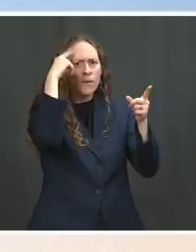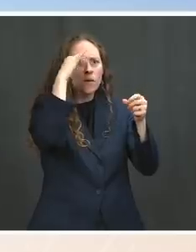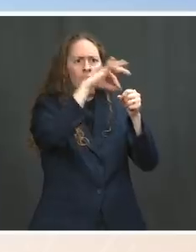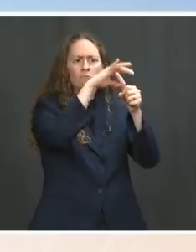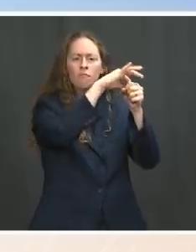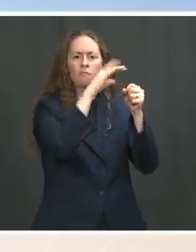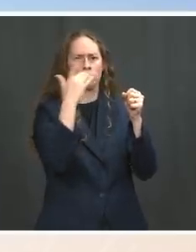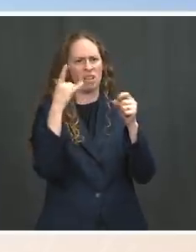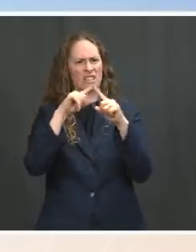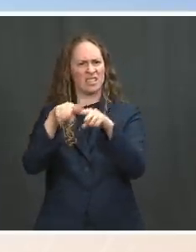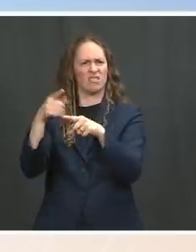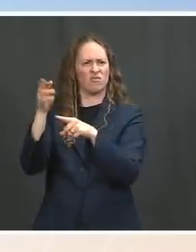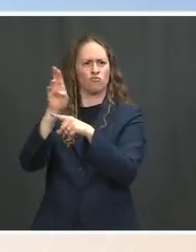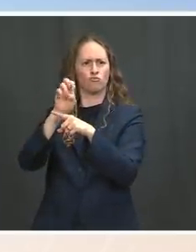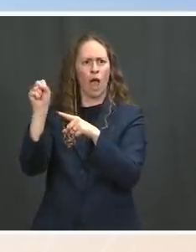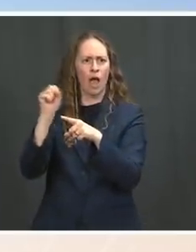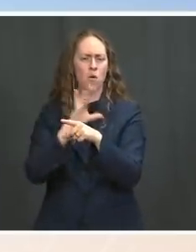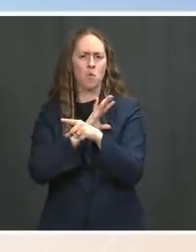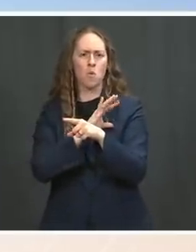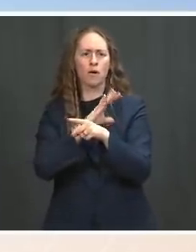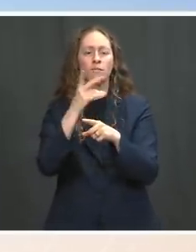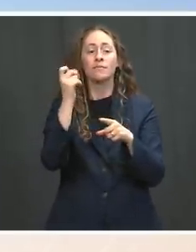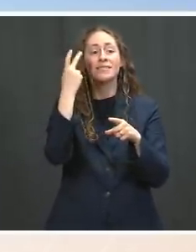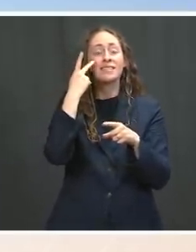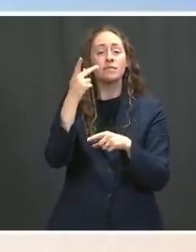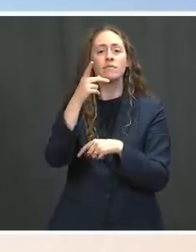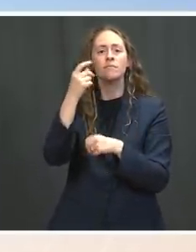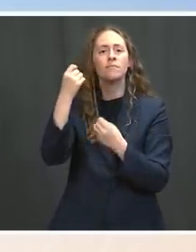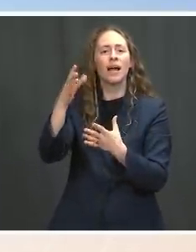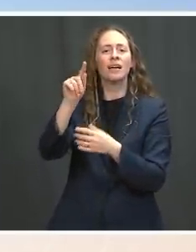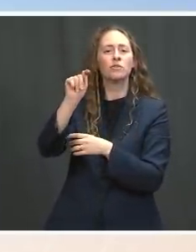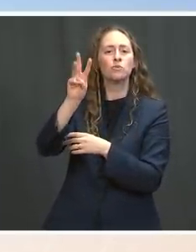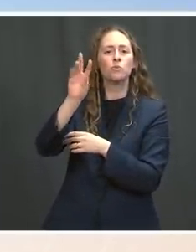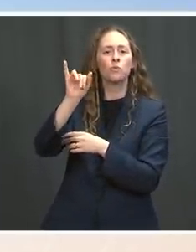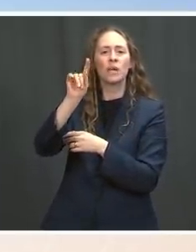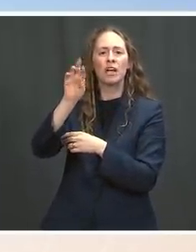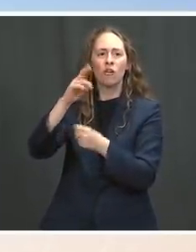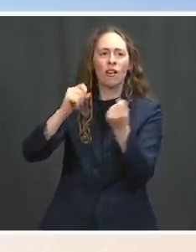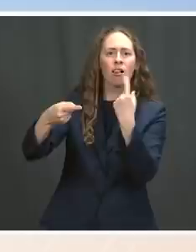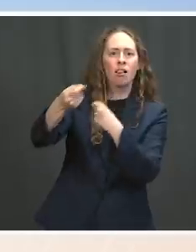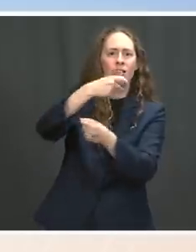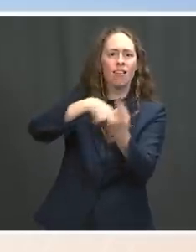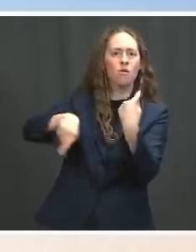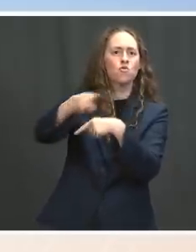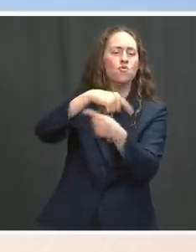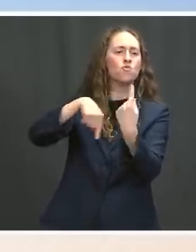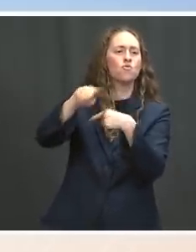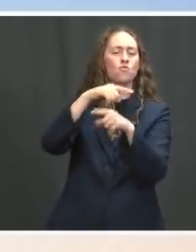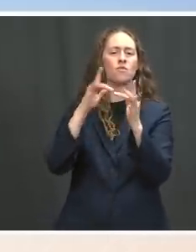[wasn't] aggressively seeking a 175-year sentence for [a] publisher of award-winning journalism" He's referring to